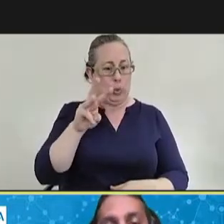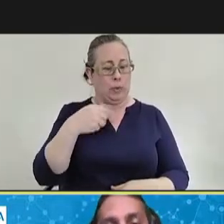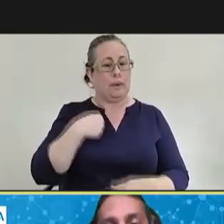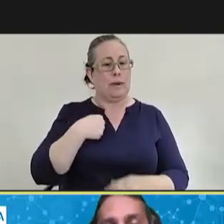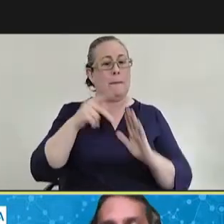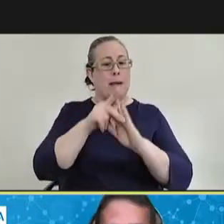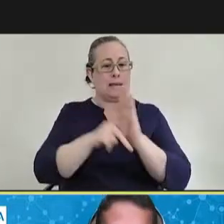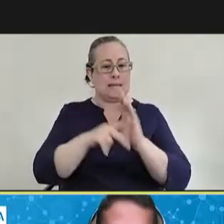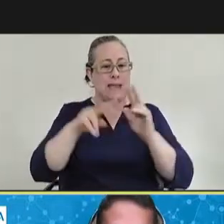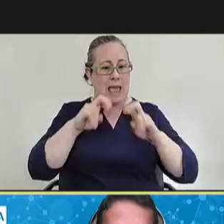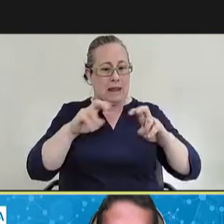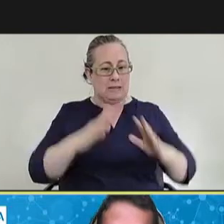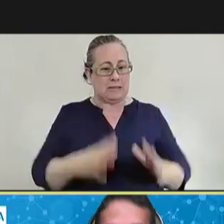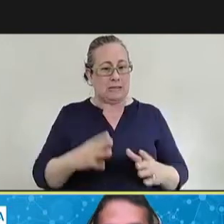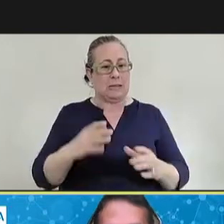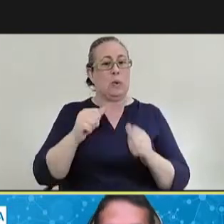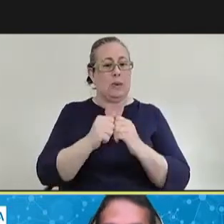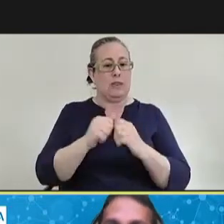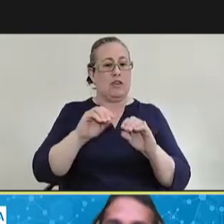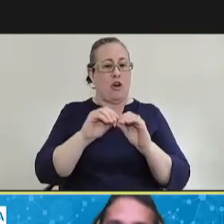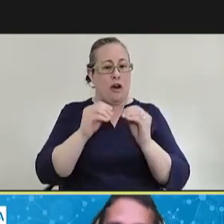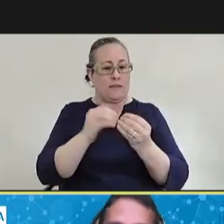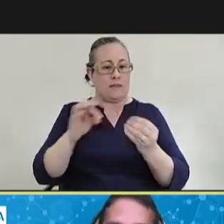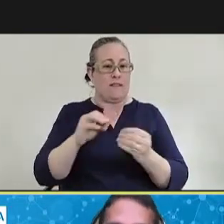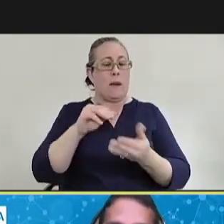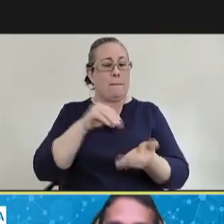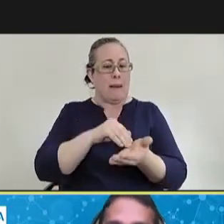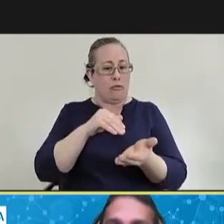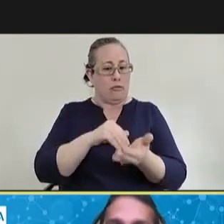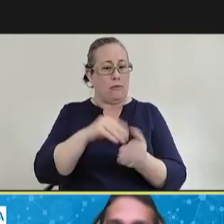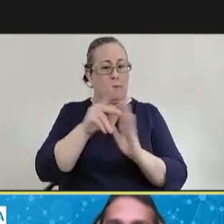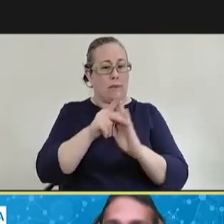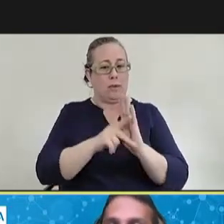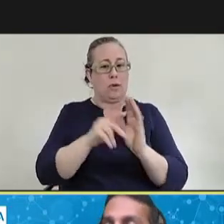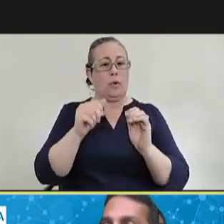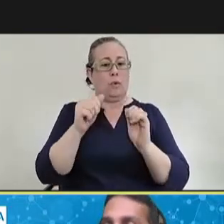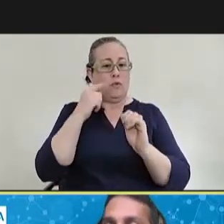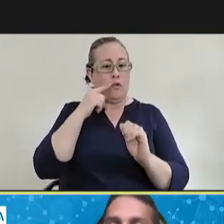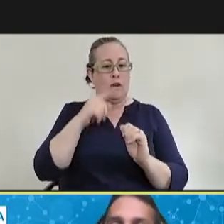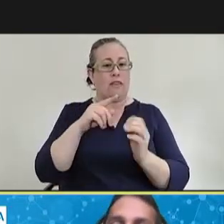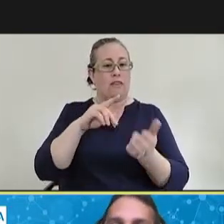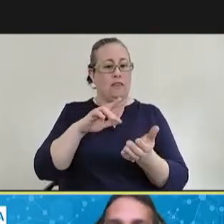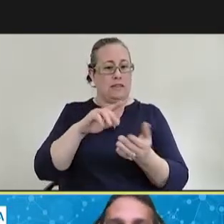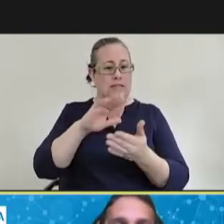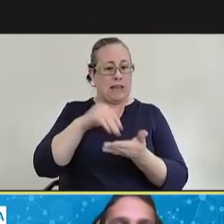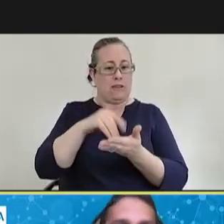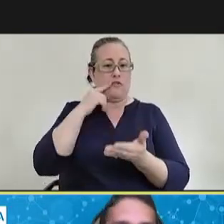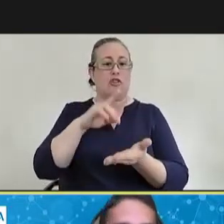Office of Medical Policy at the Center for Drug Evaluation and Research at the FDA. And today,